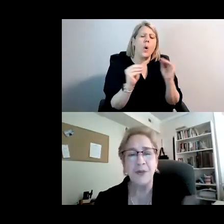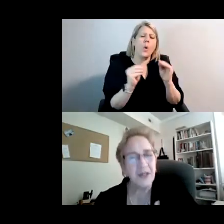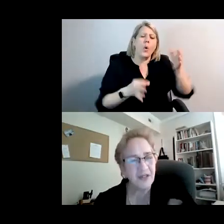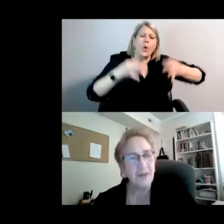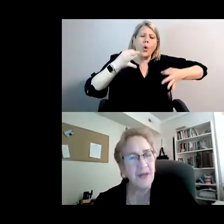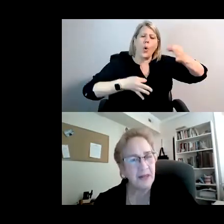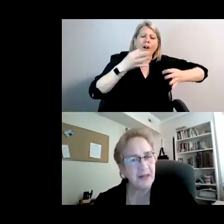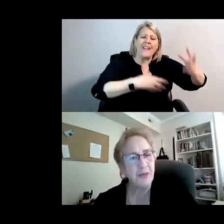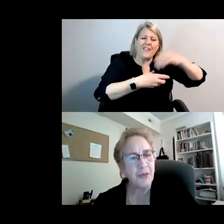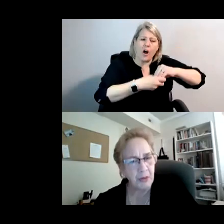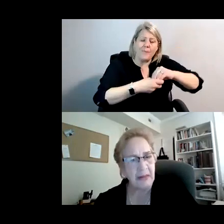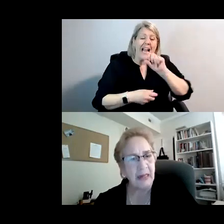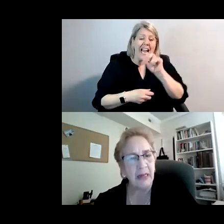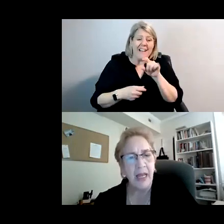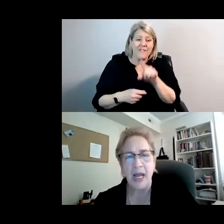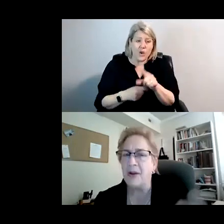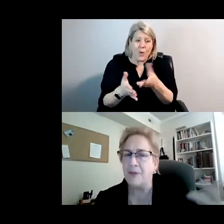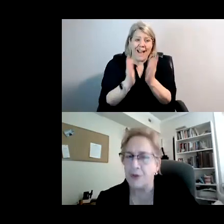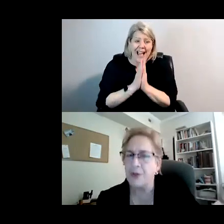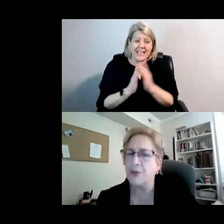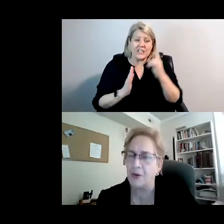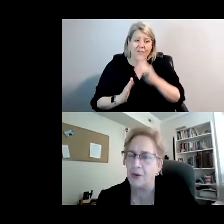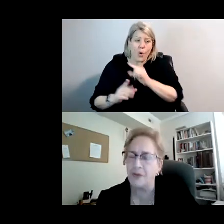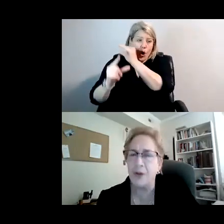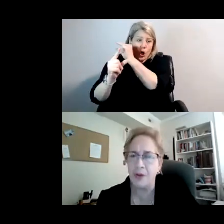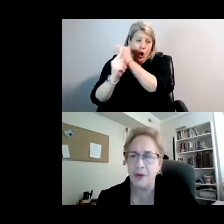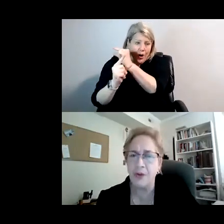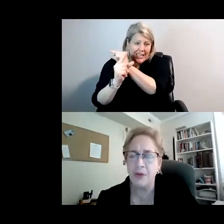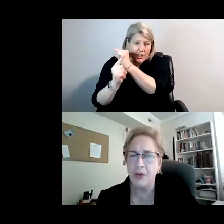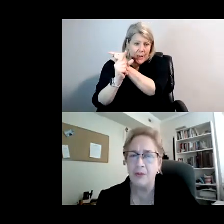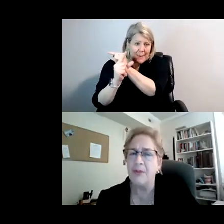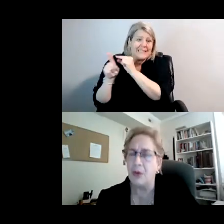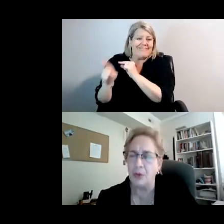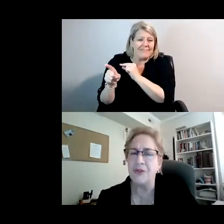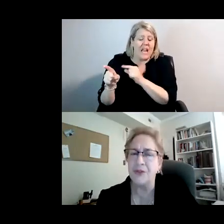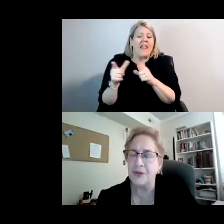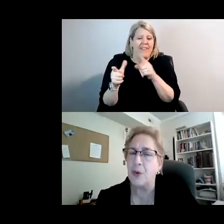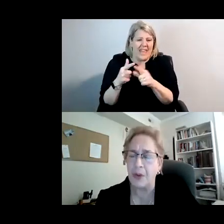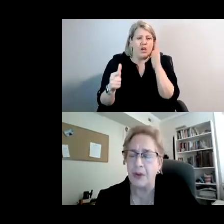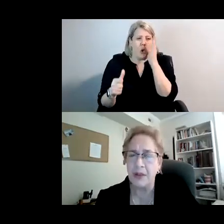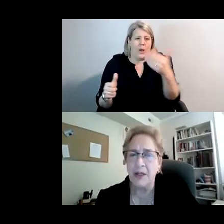you'll get some of that same authority. However, you also will be beholden to the court